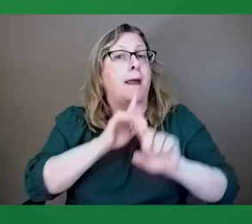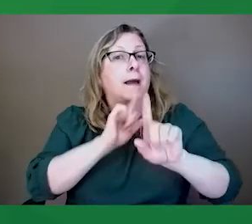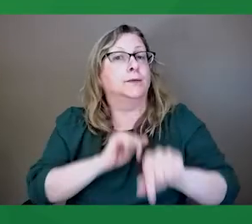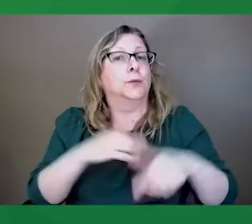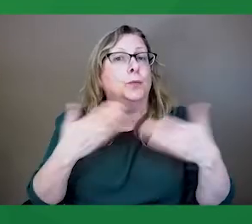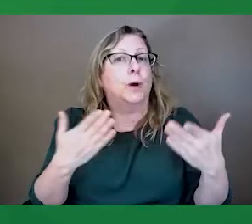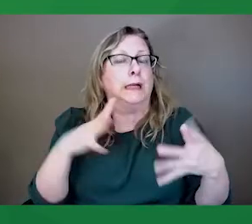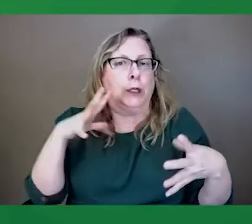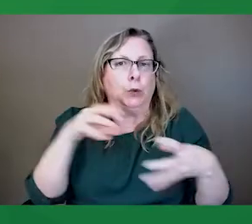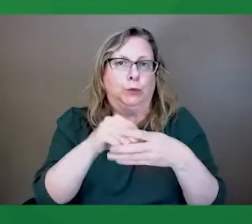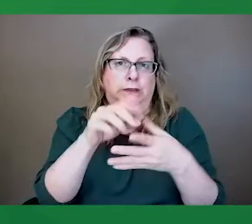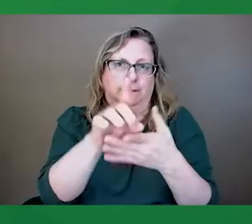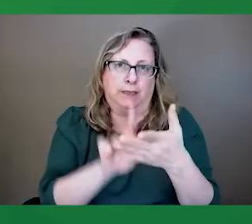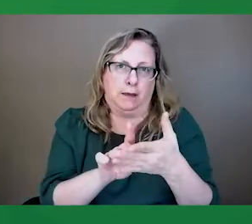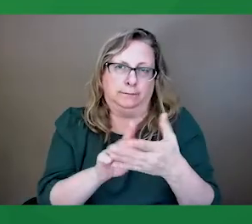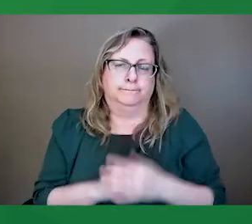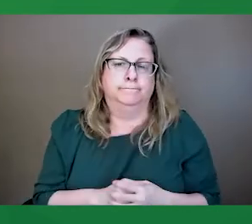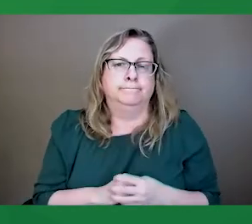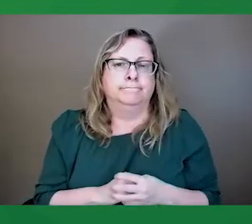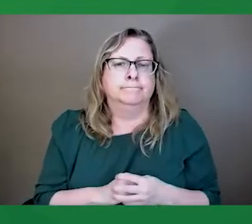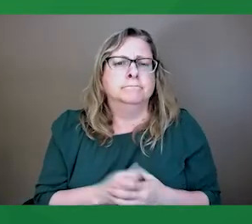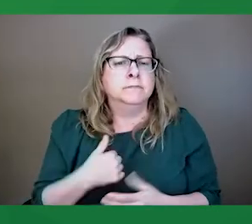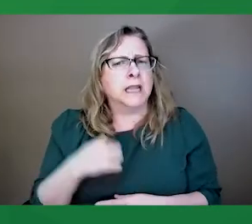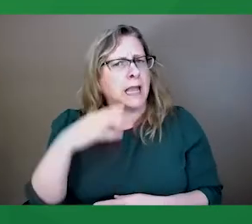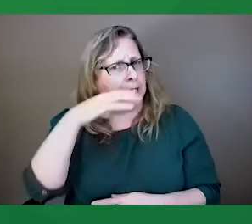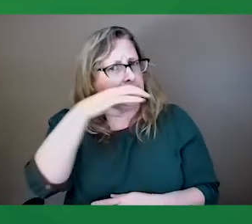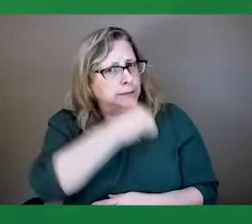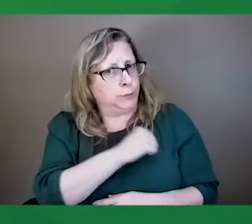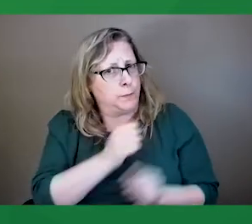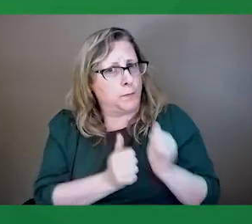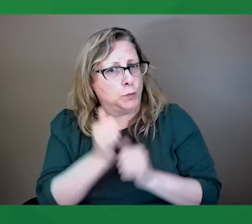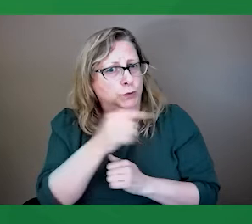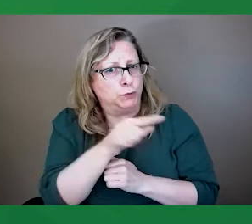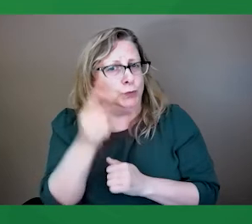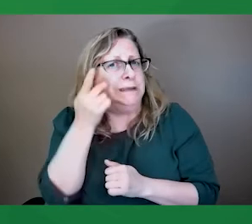I'm assuming a lot of you are familiar with this graphic that's on the screen